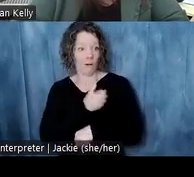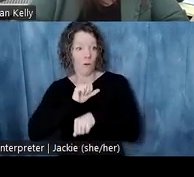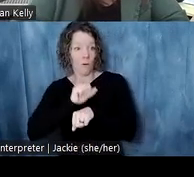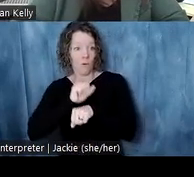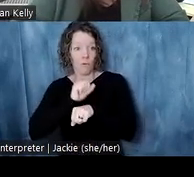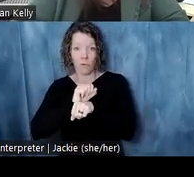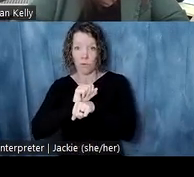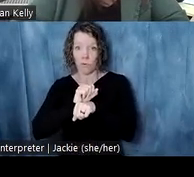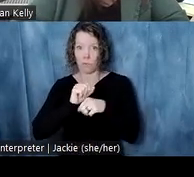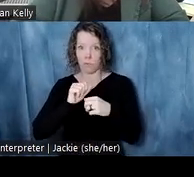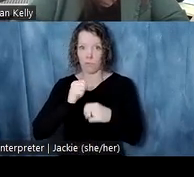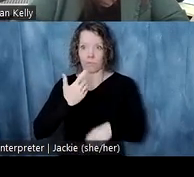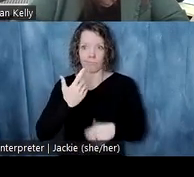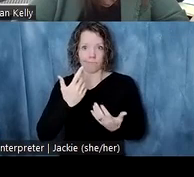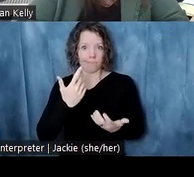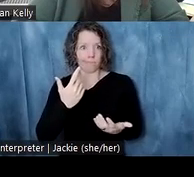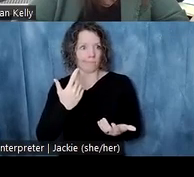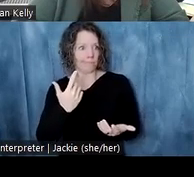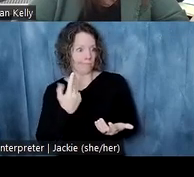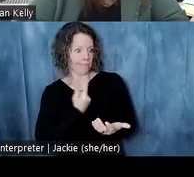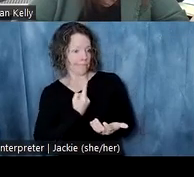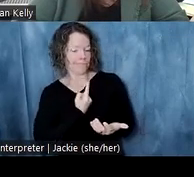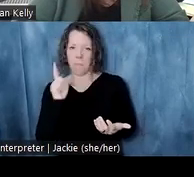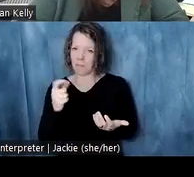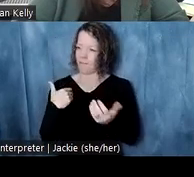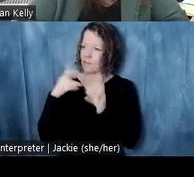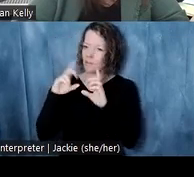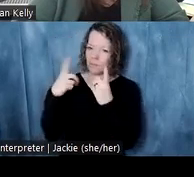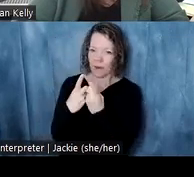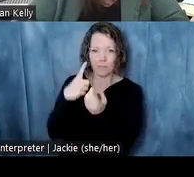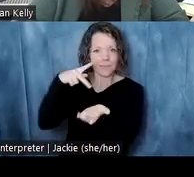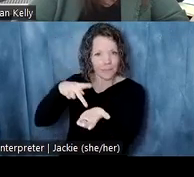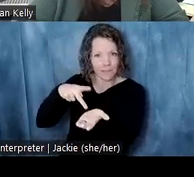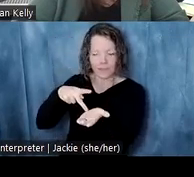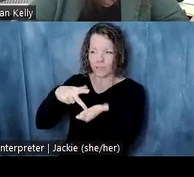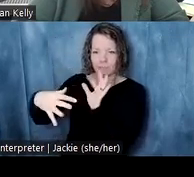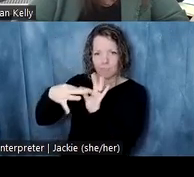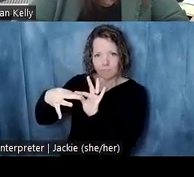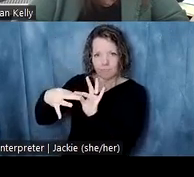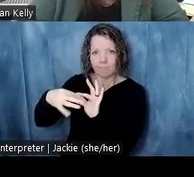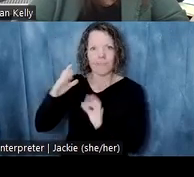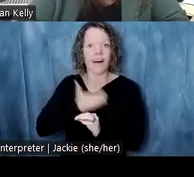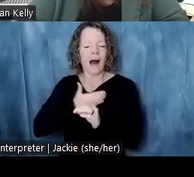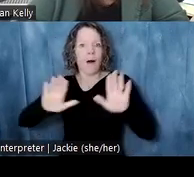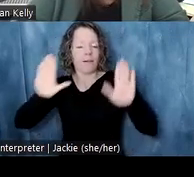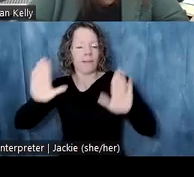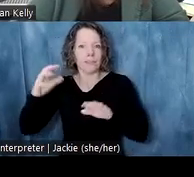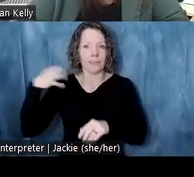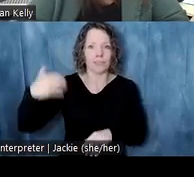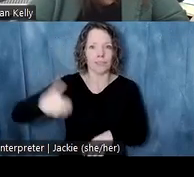support of our Department of Psychiatry - in particular our excellent Chief, Dr. Maurizio Fava,